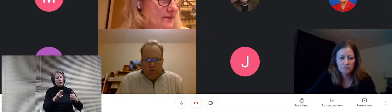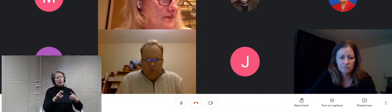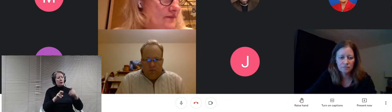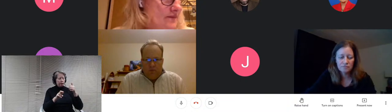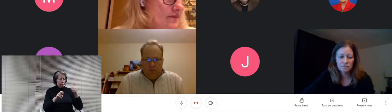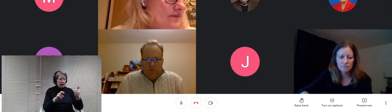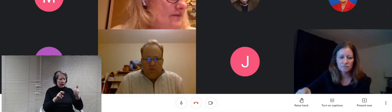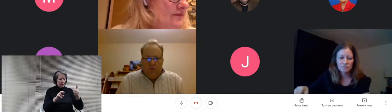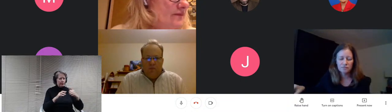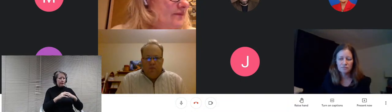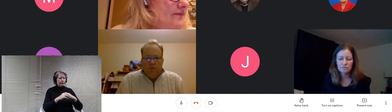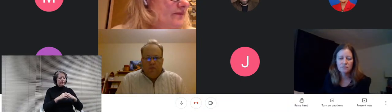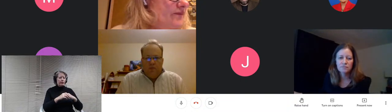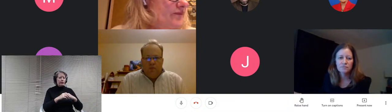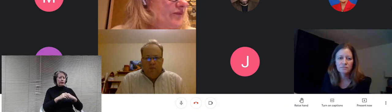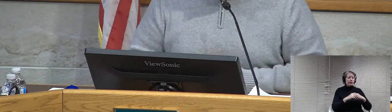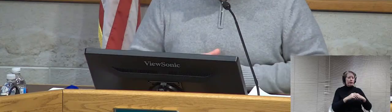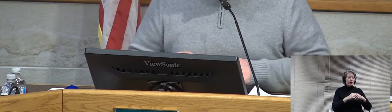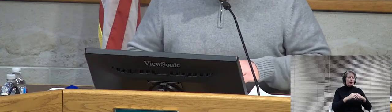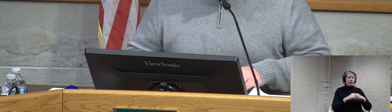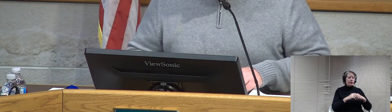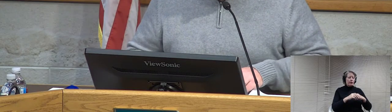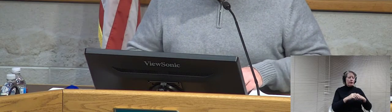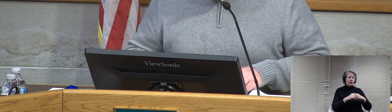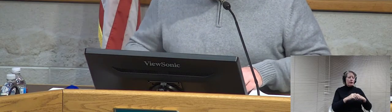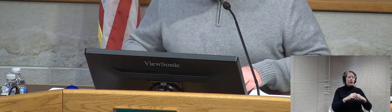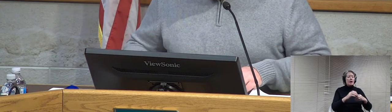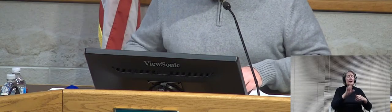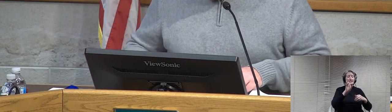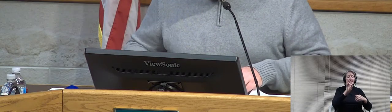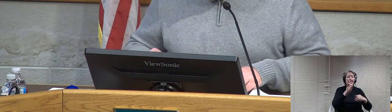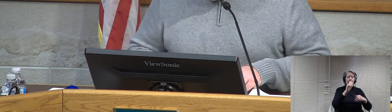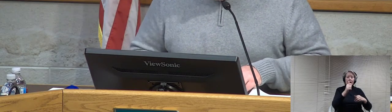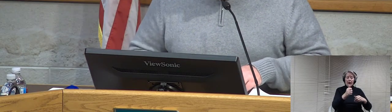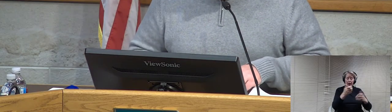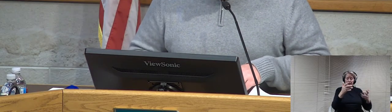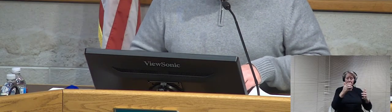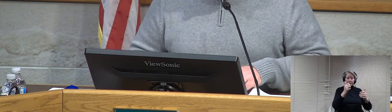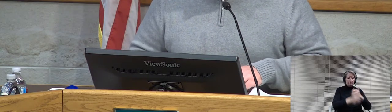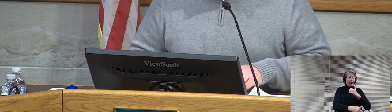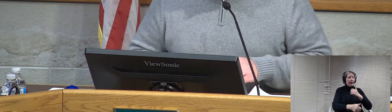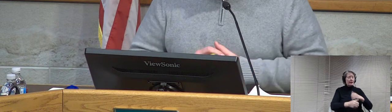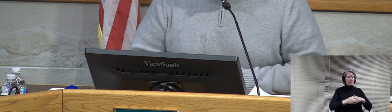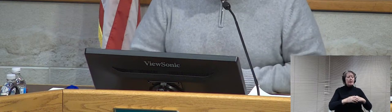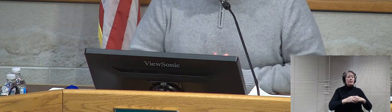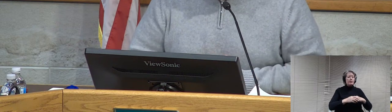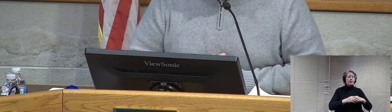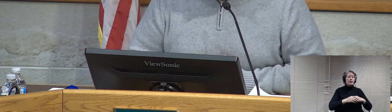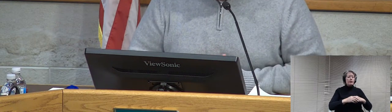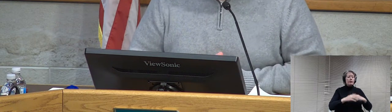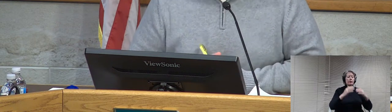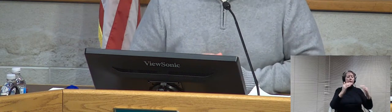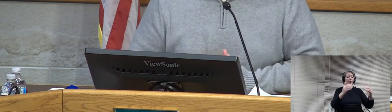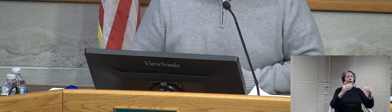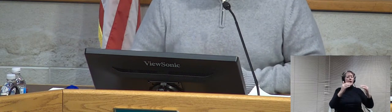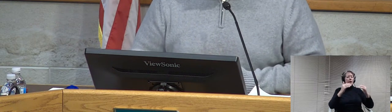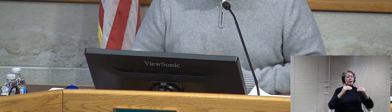Great with seven eyes, the motion carries. The next item is the setting of salaries. Doctor